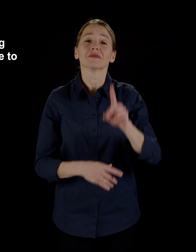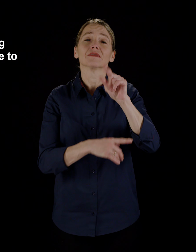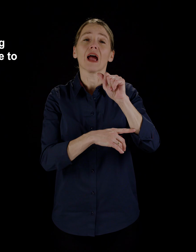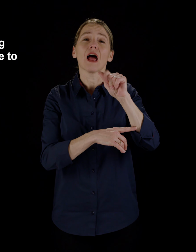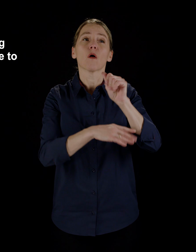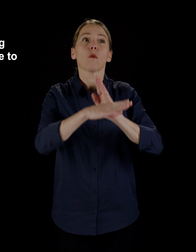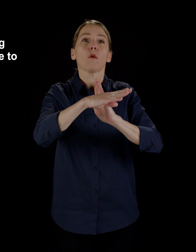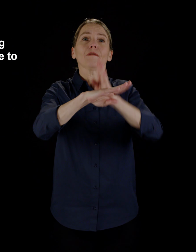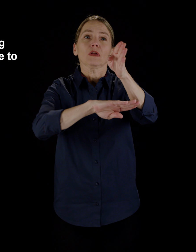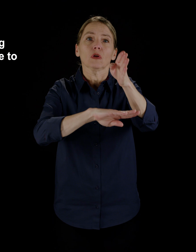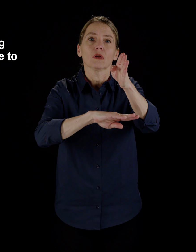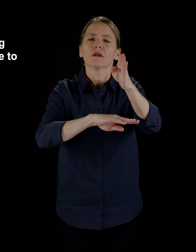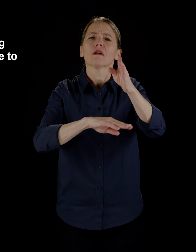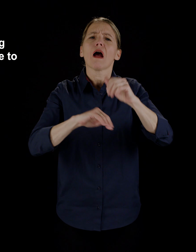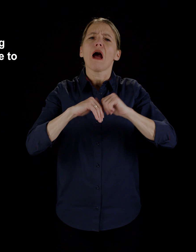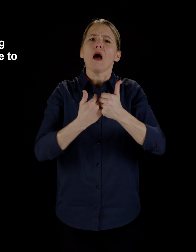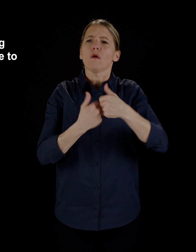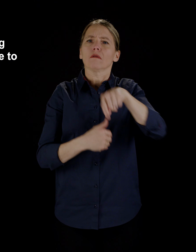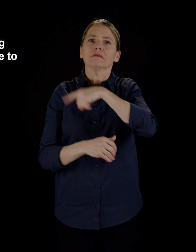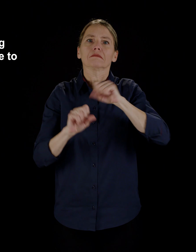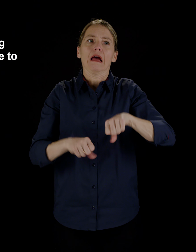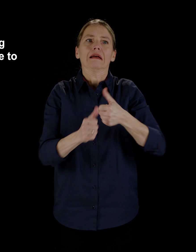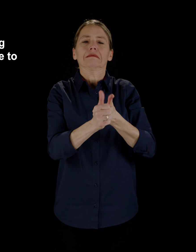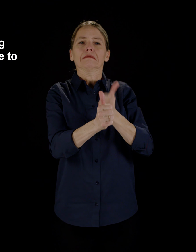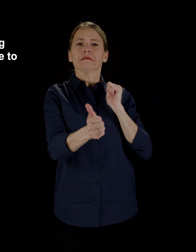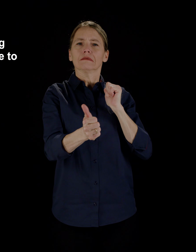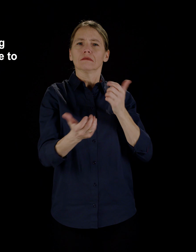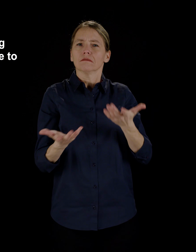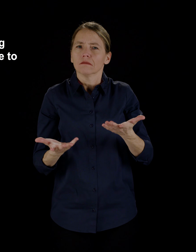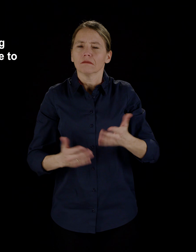Is there anything that can be done to minimize data overages?